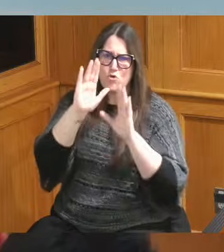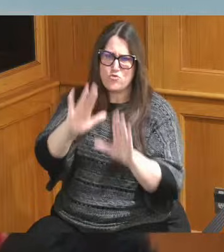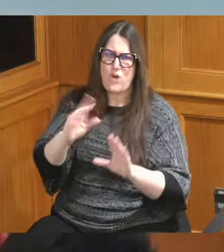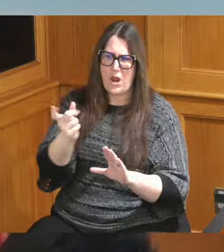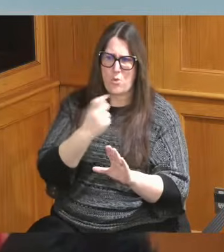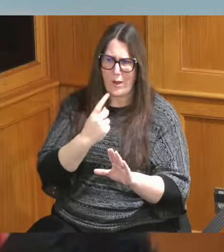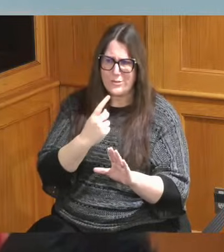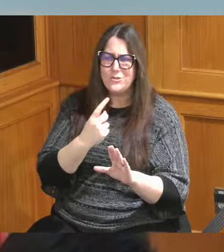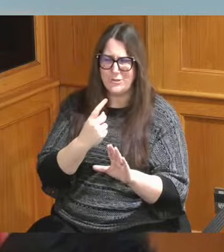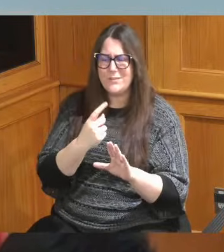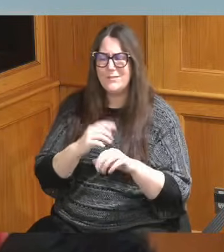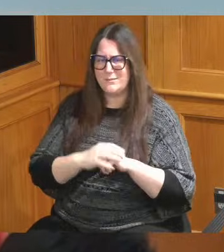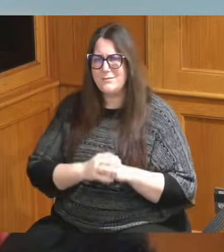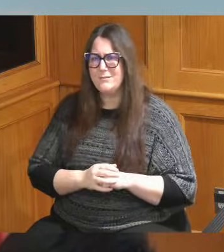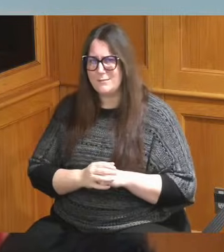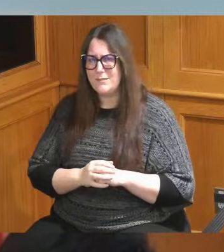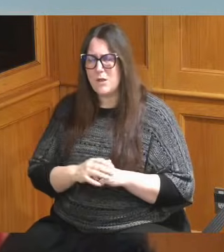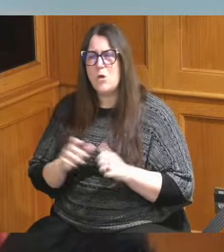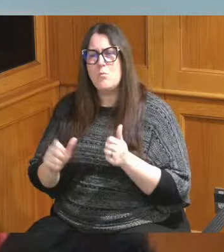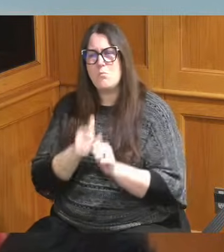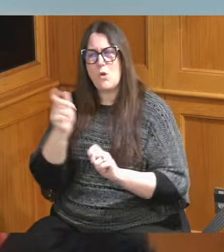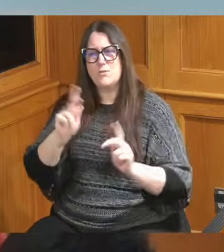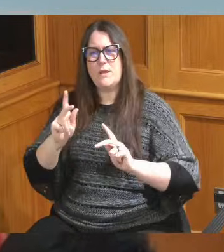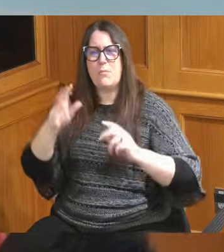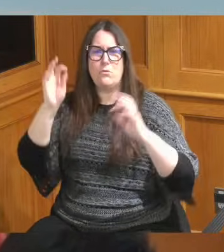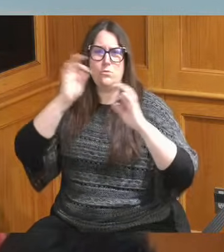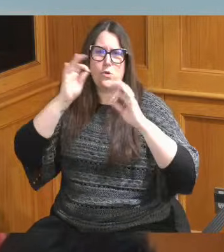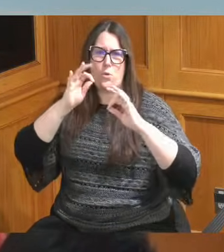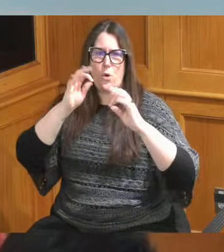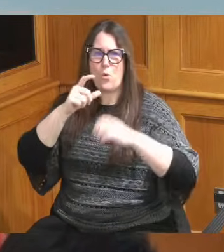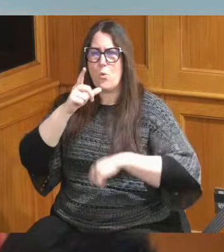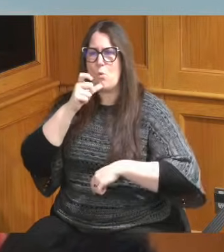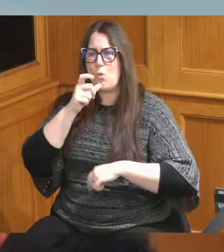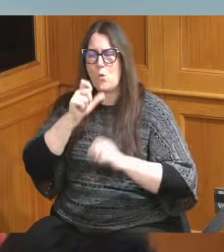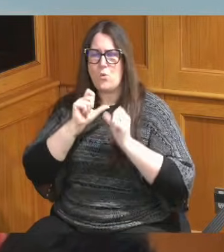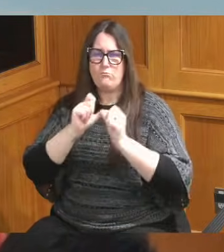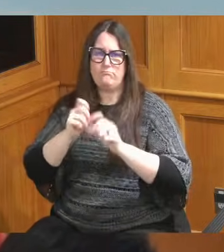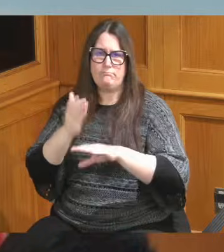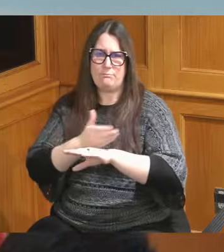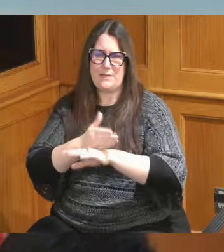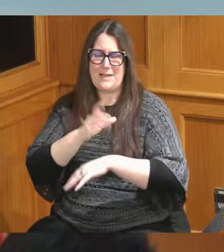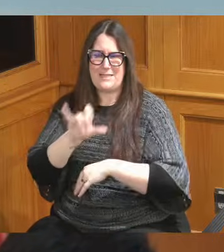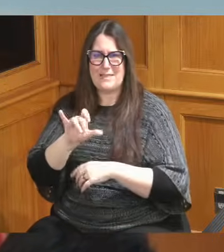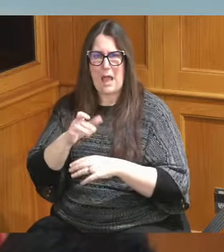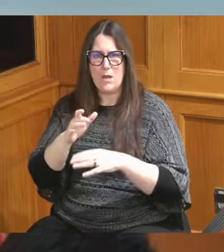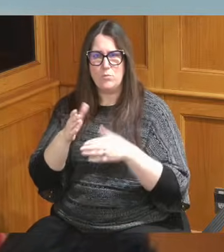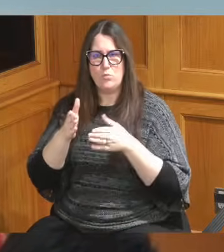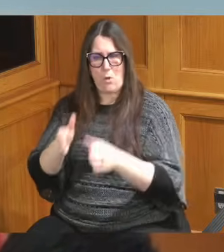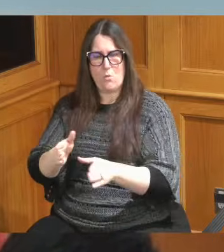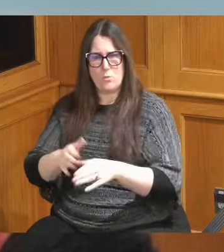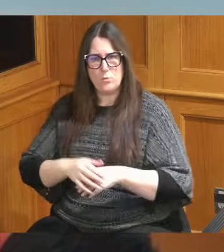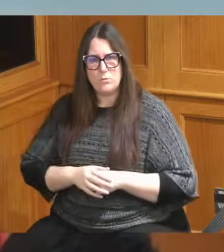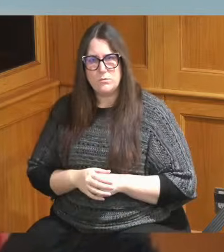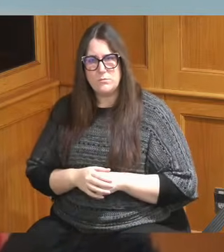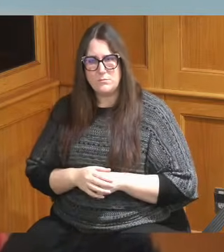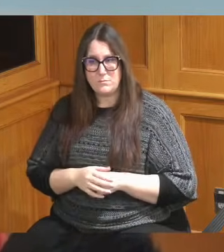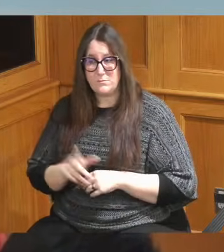because most people don't know who maintains the road they live on, right? And a township road, you